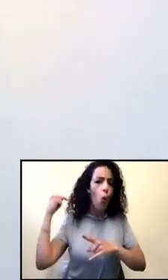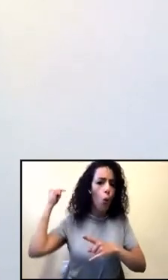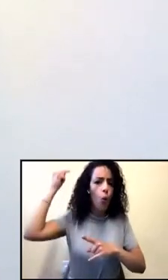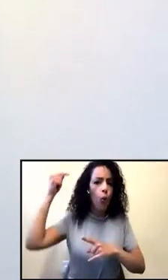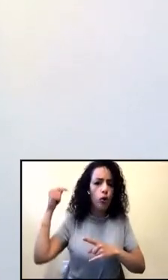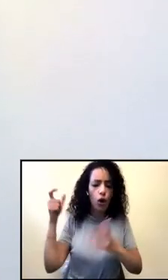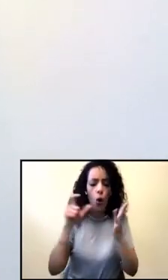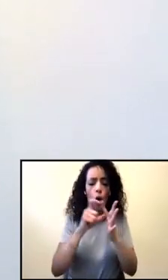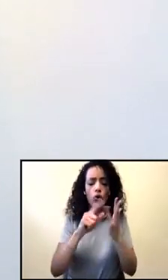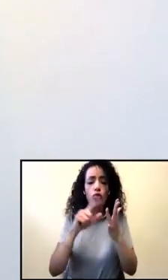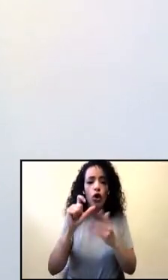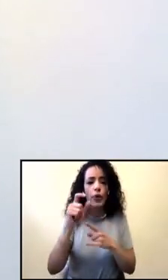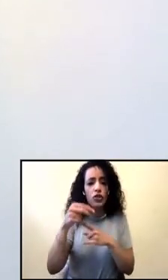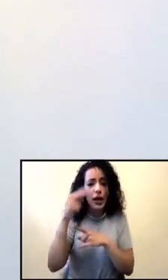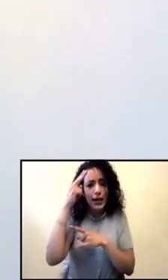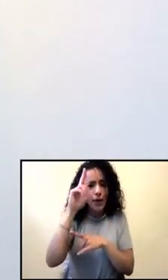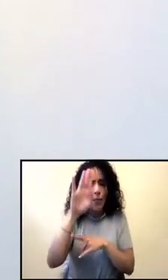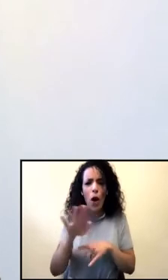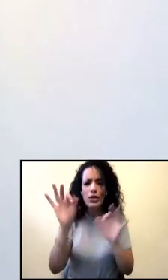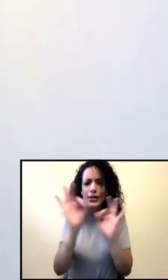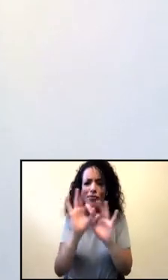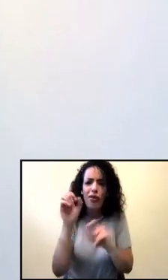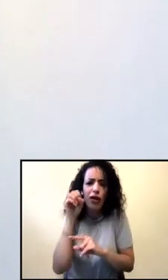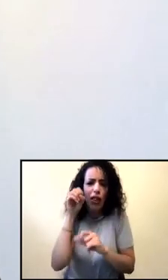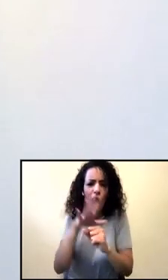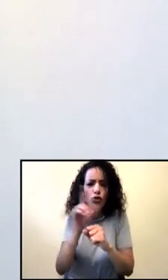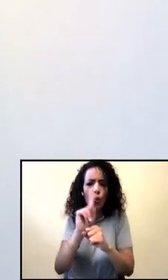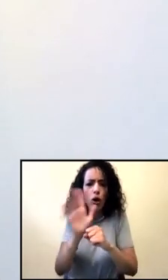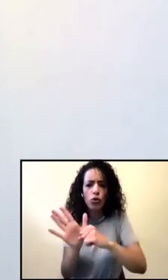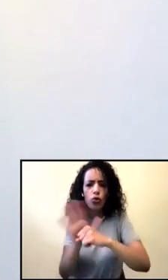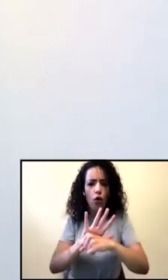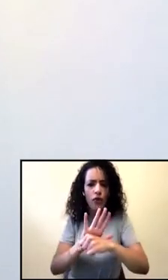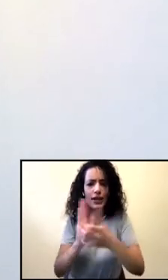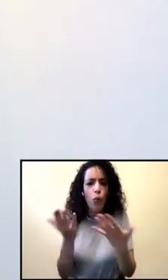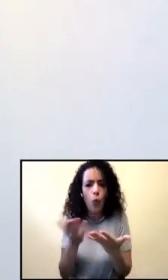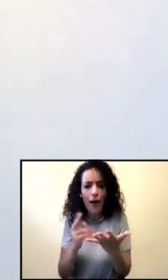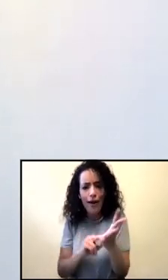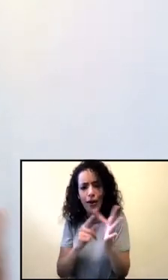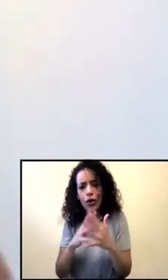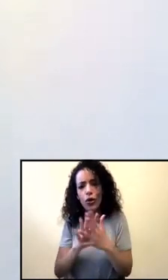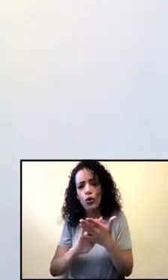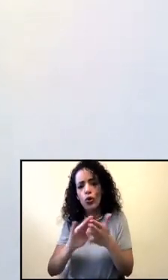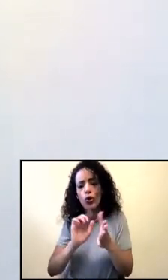COVID-19 in Newham, that we produced at Maslaha over the past year. So just quickly, why did we